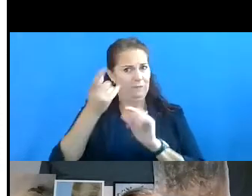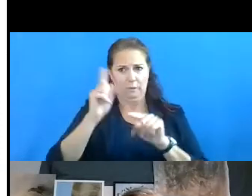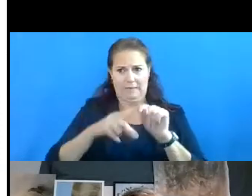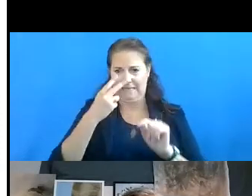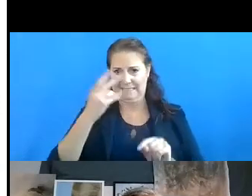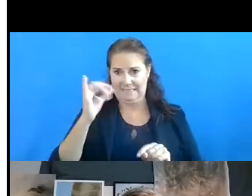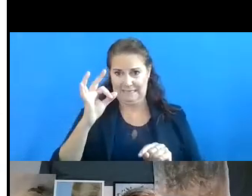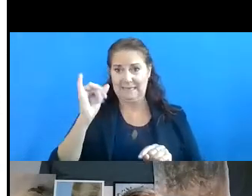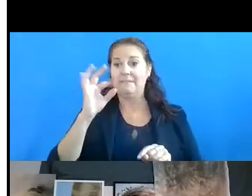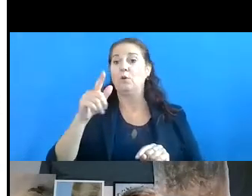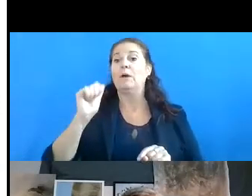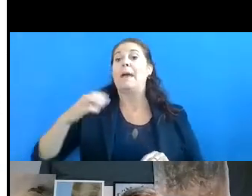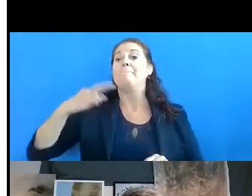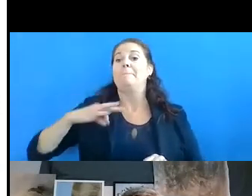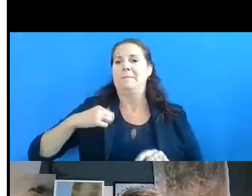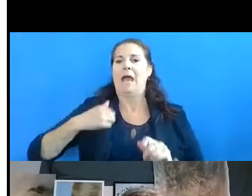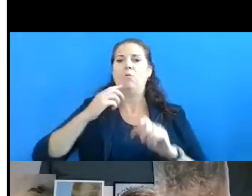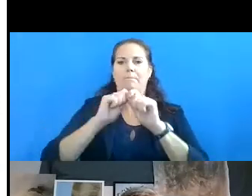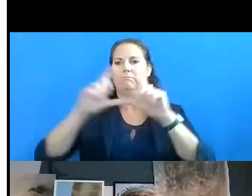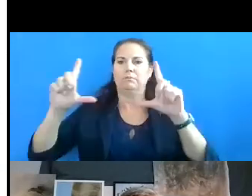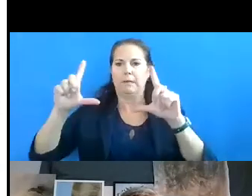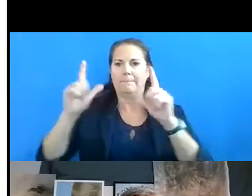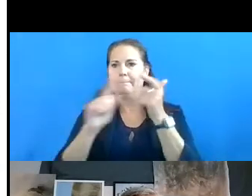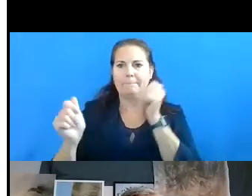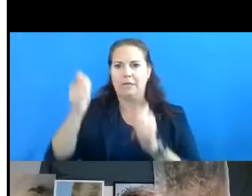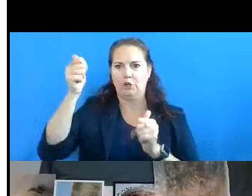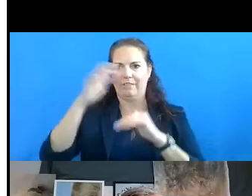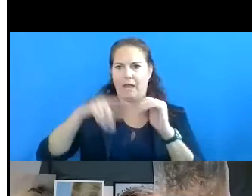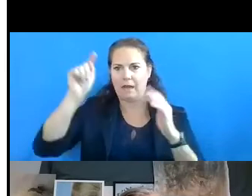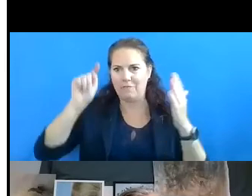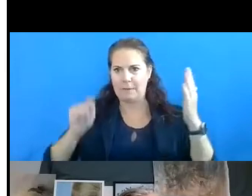Patricia June Vickers: Yeah, Jeannie and Lara are nodding, so we can move past this George.